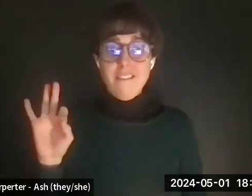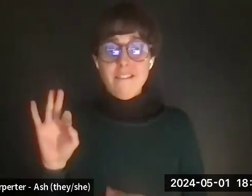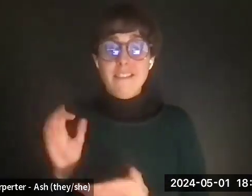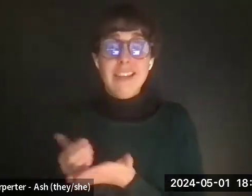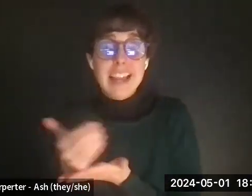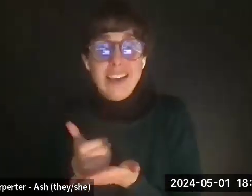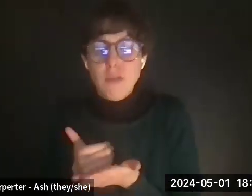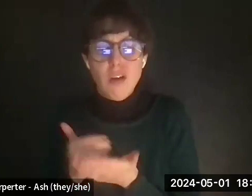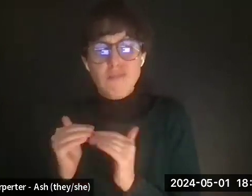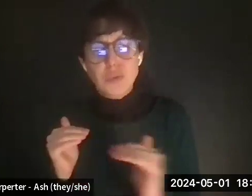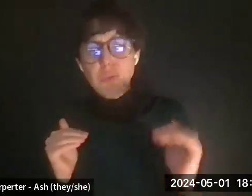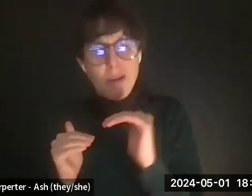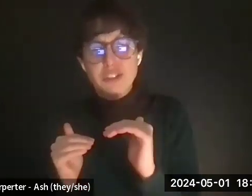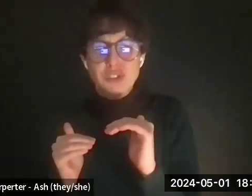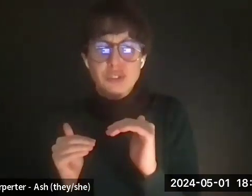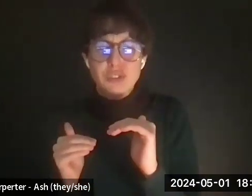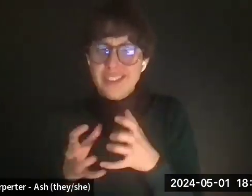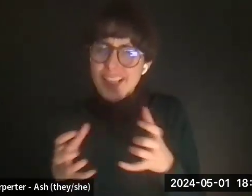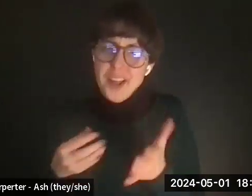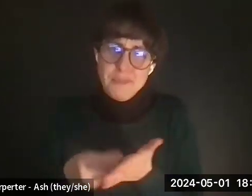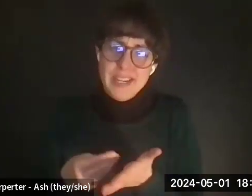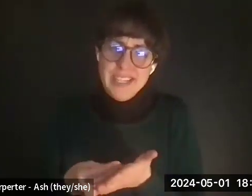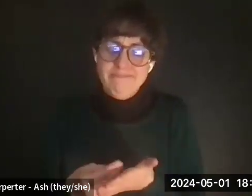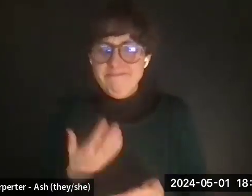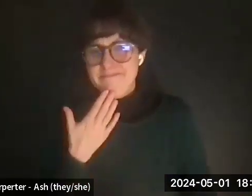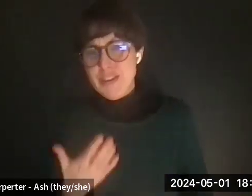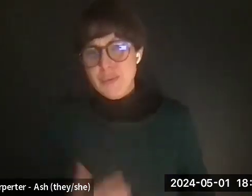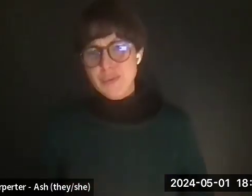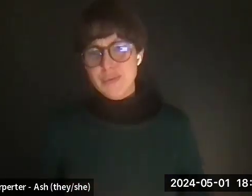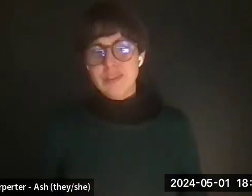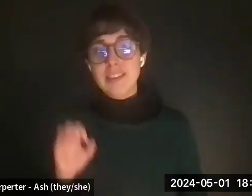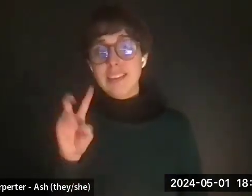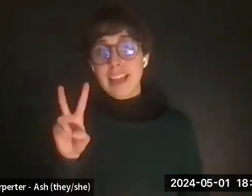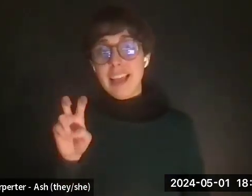That's all I got. Thank you. Appreciate your feedback, Heather, about advocacy